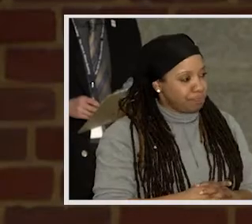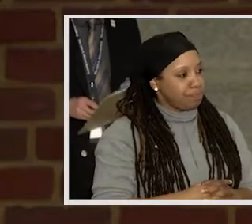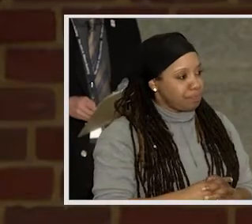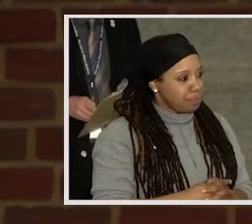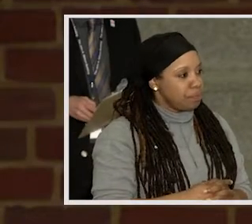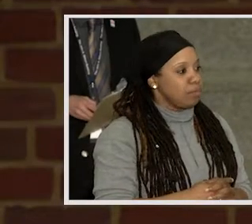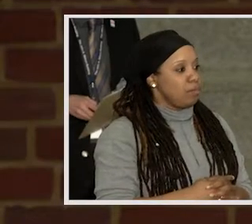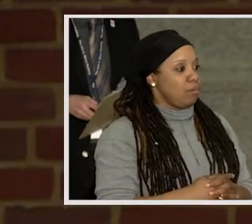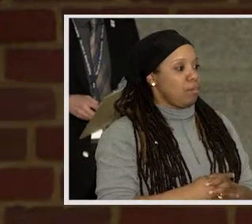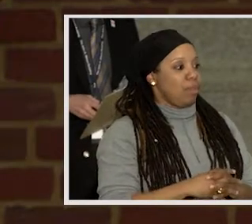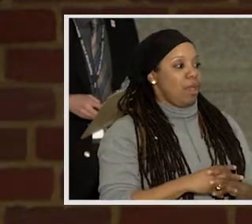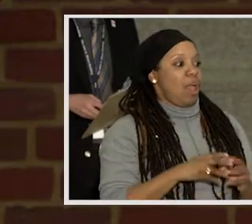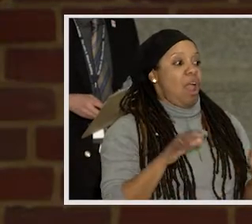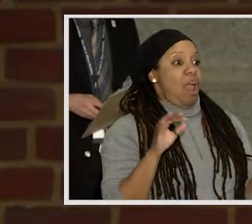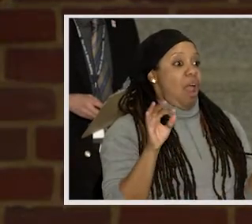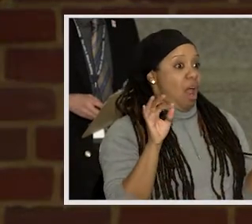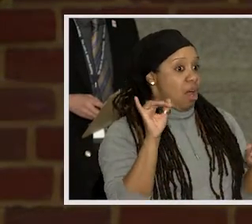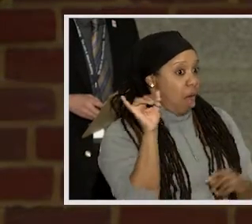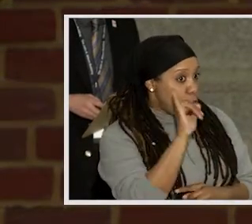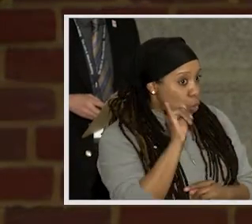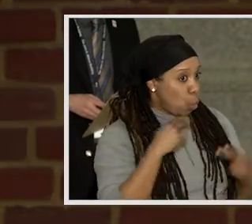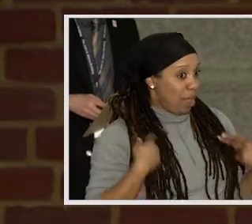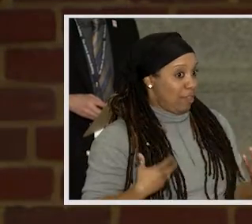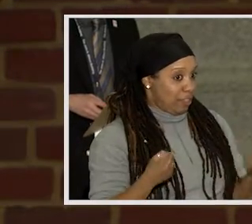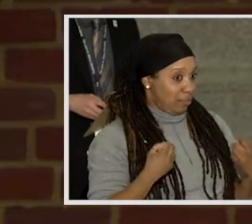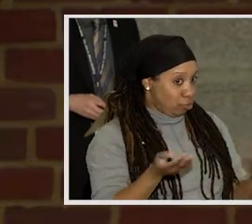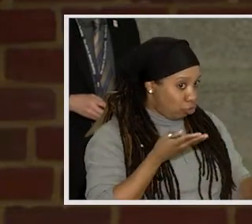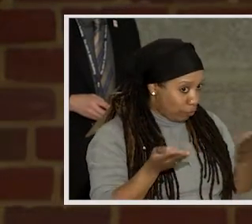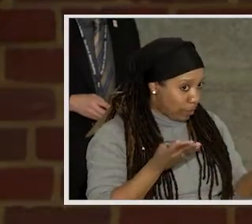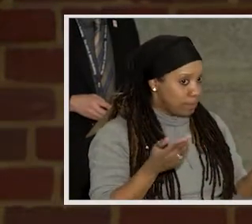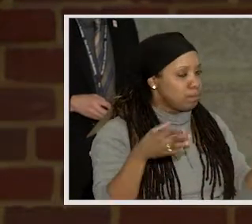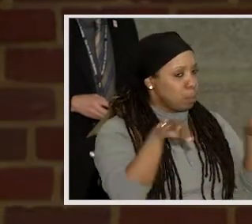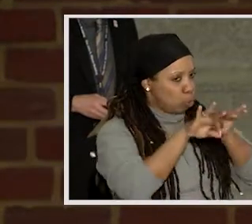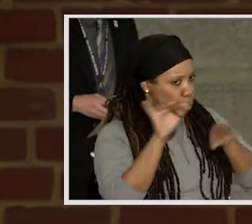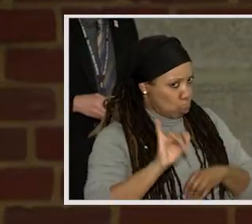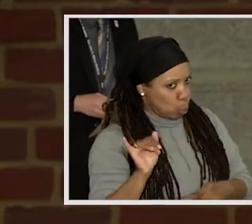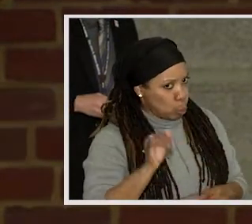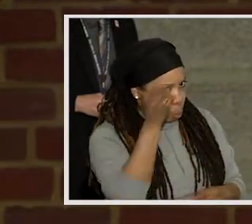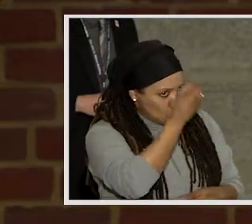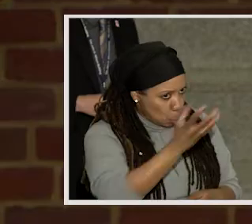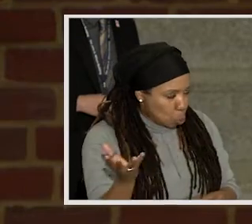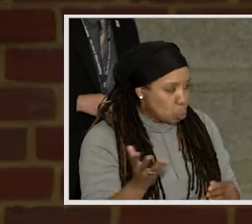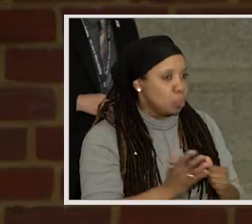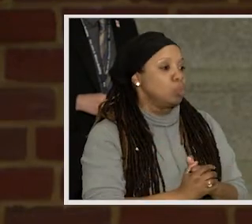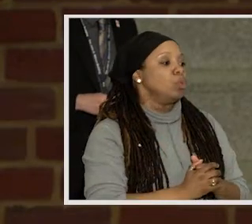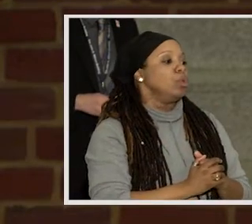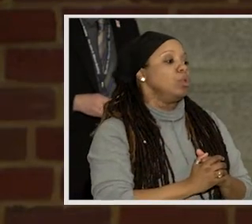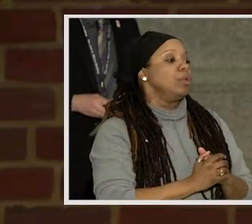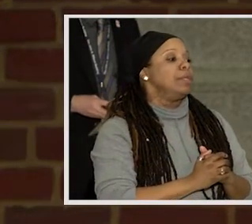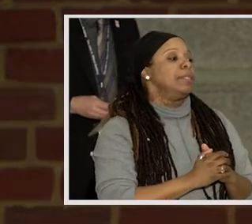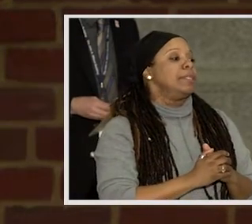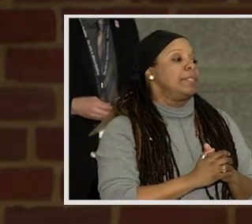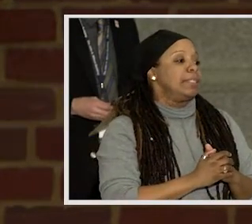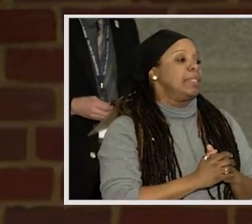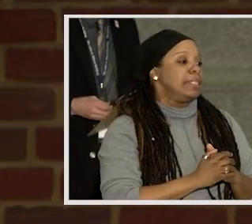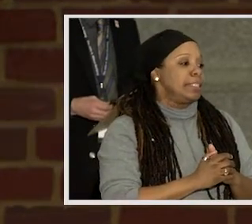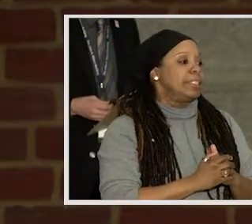HEALTH AND HUMAN SERVICES AS THOSE ARE VERY IMPORTANT OPERATING FUNCTIONS, YES, THANK YOU.